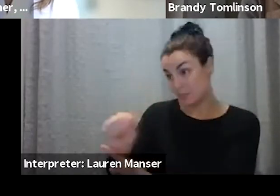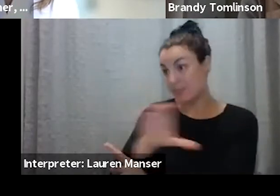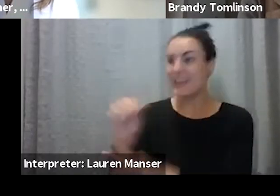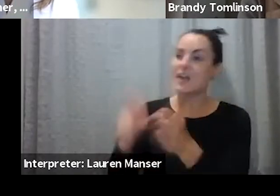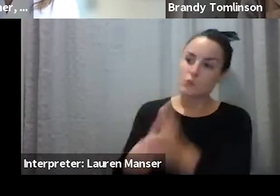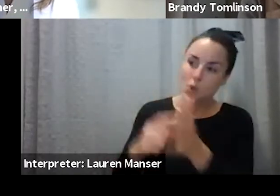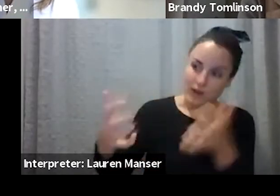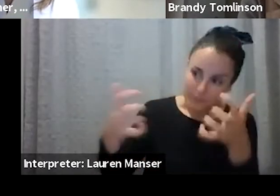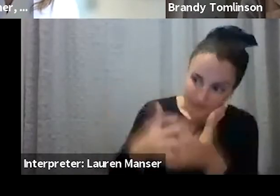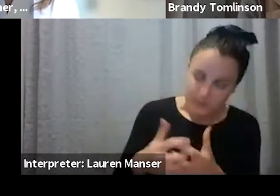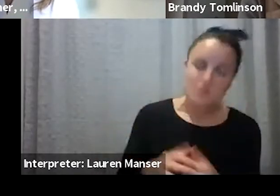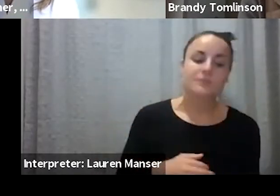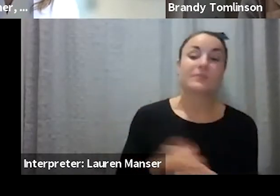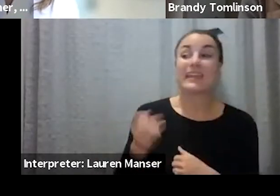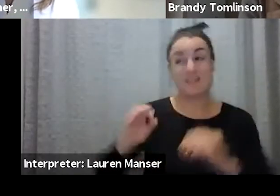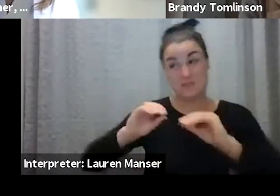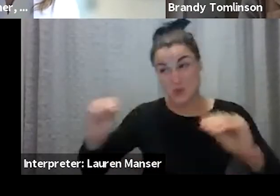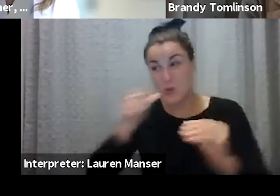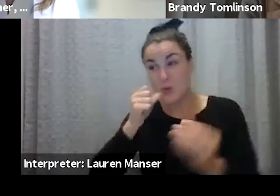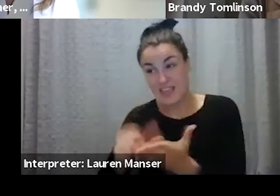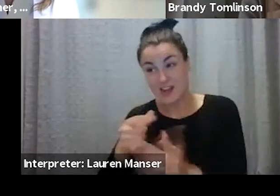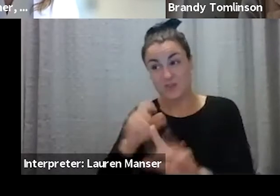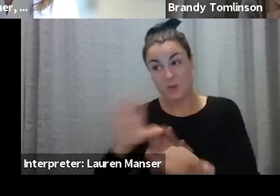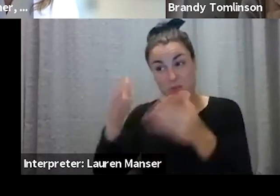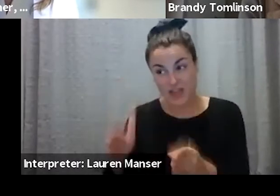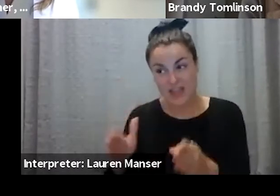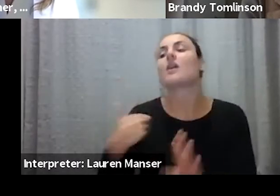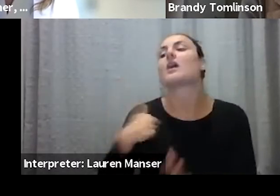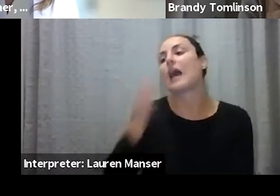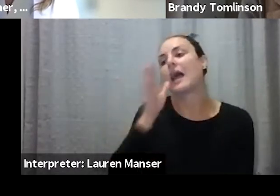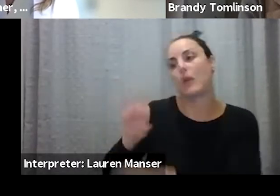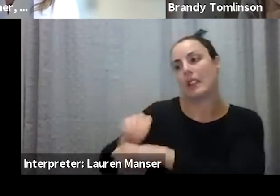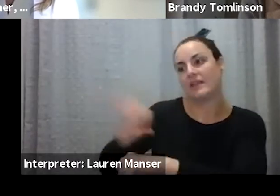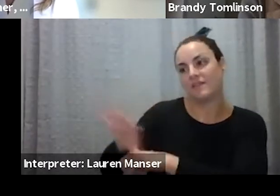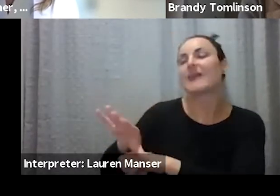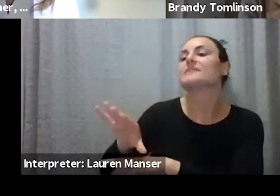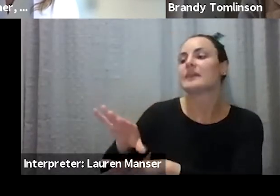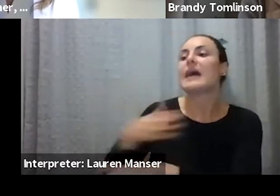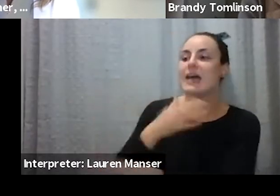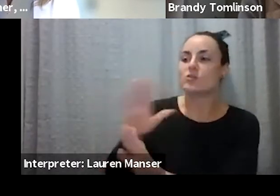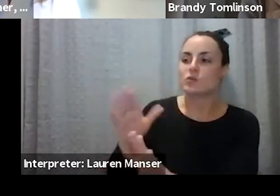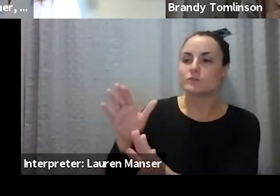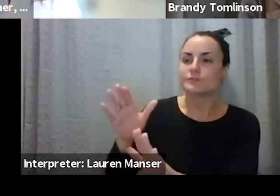If you don't have a letter from your provider, generally, I will advise you to be assessed by your provider and ask the provider to write a letter